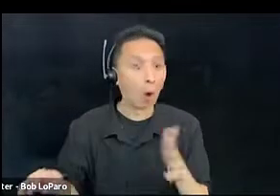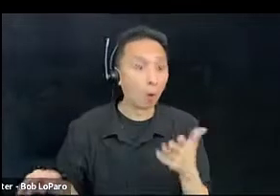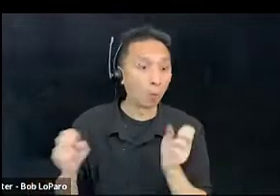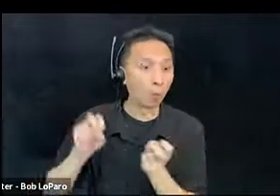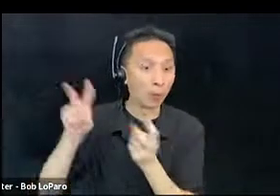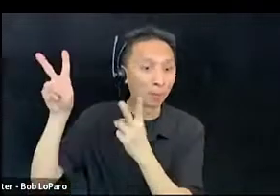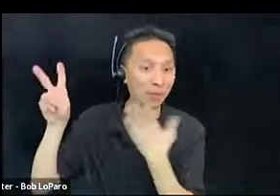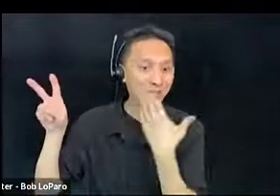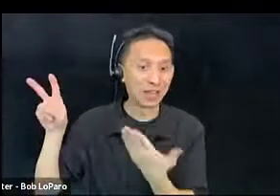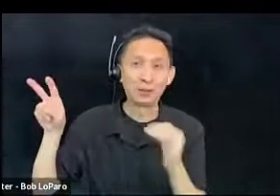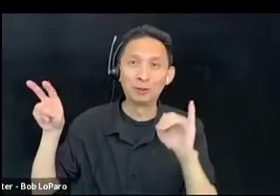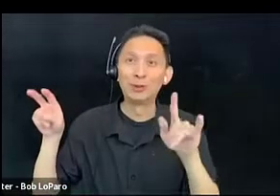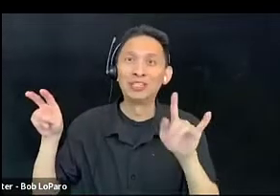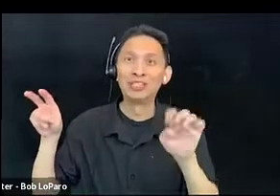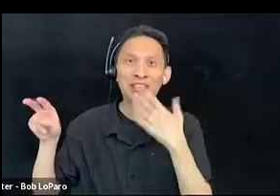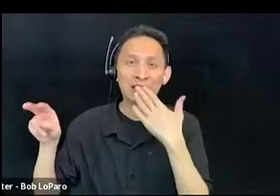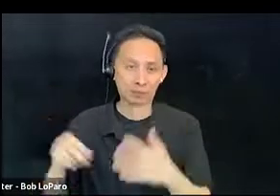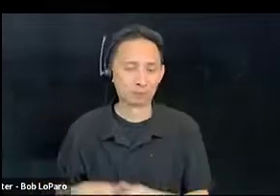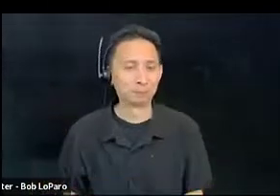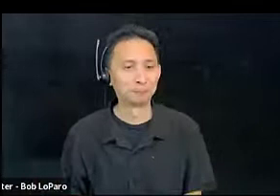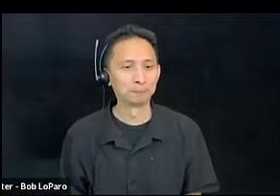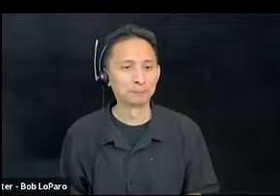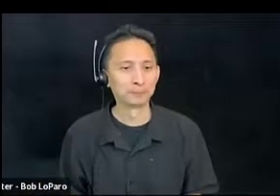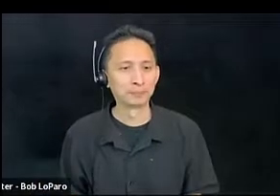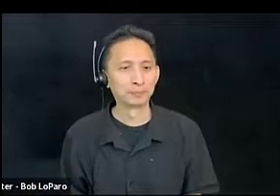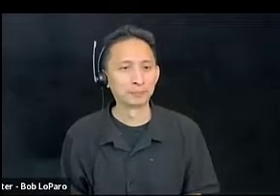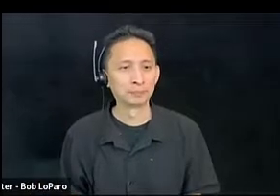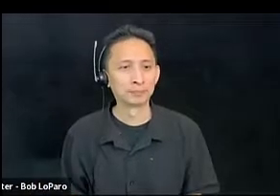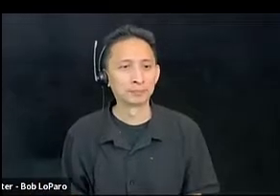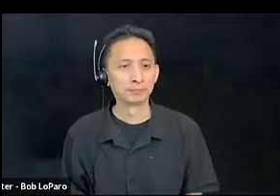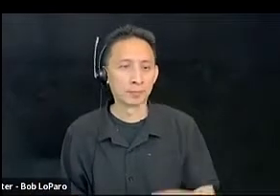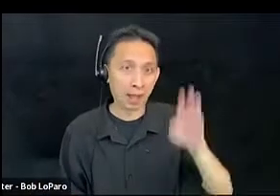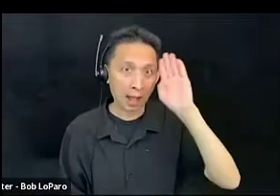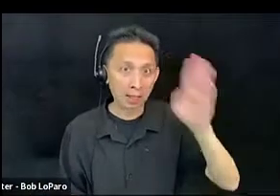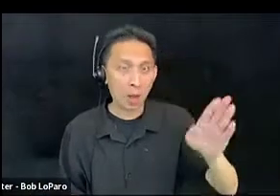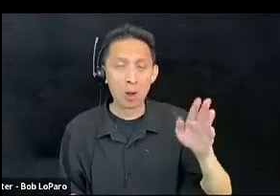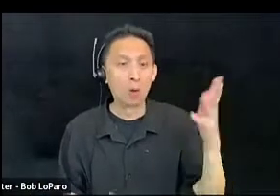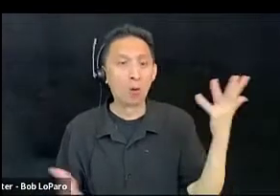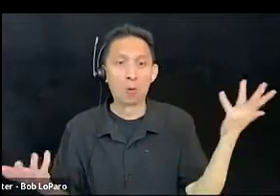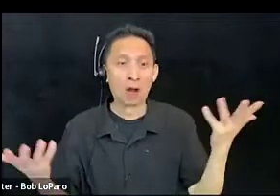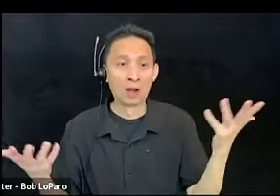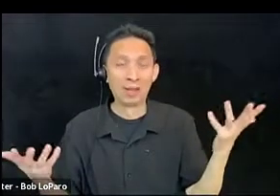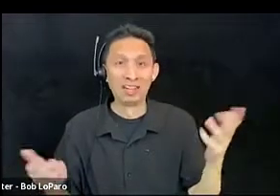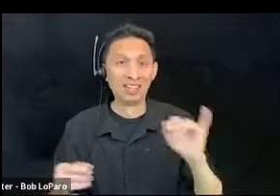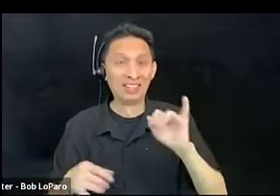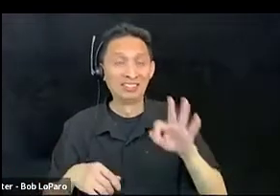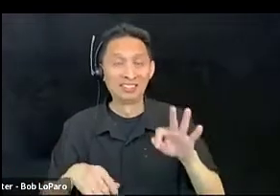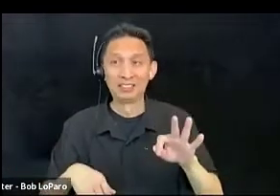So, here's some examples of touch cues, right? Hello. Right. Anybody who's gonna come and have an interaction